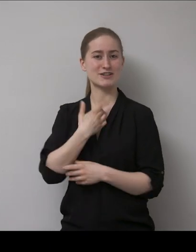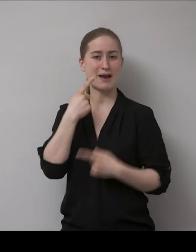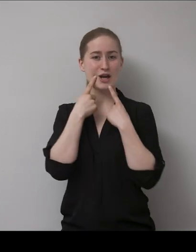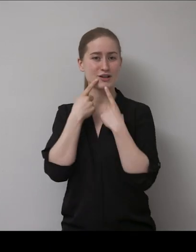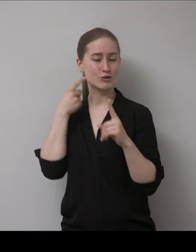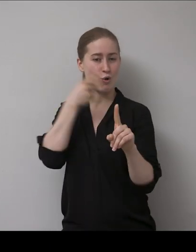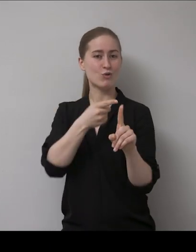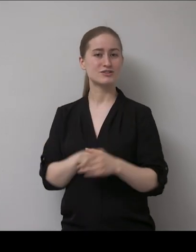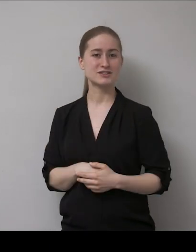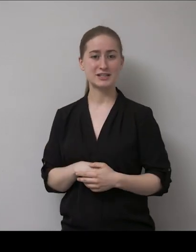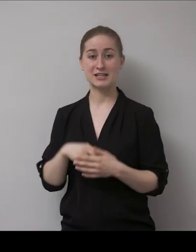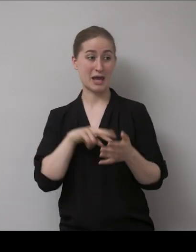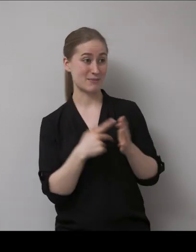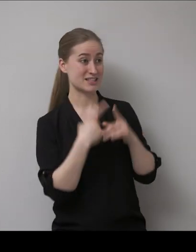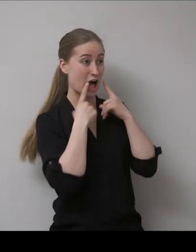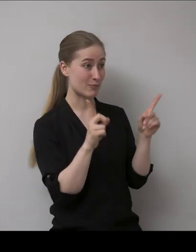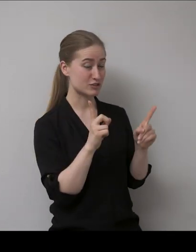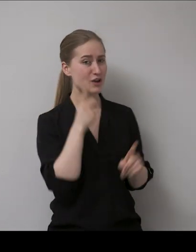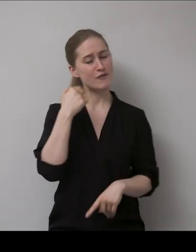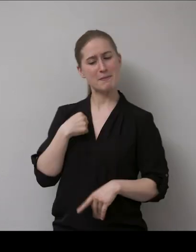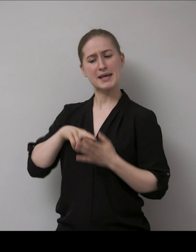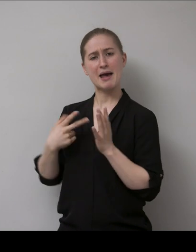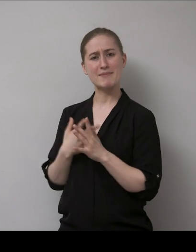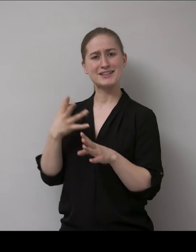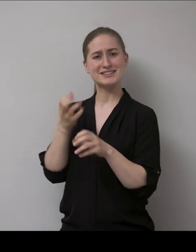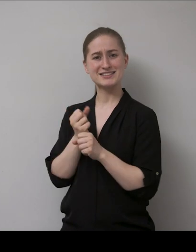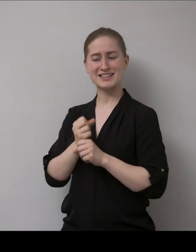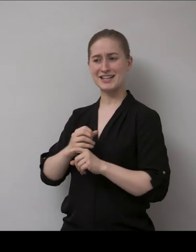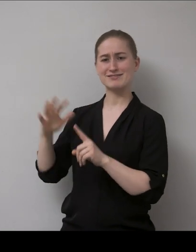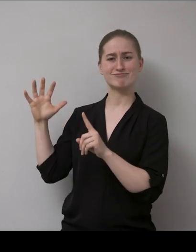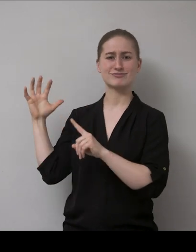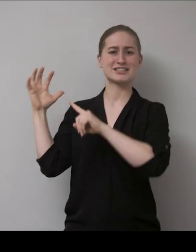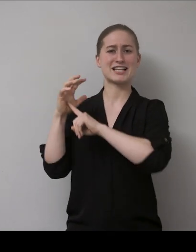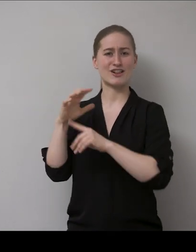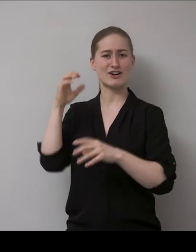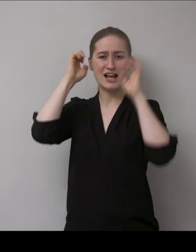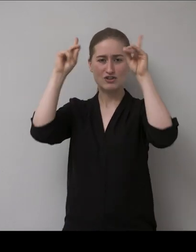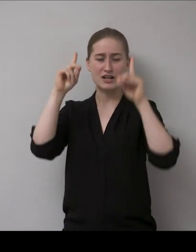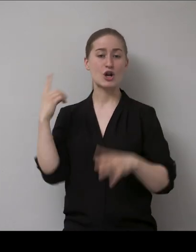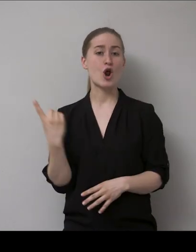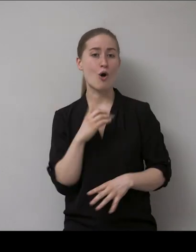Being a Blue Jay means accomplishment. To me, it means getting a stellar education, and always doing our best.